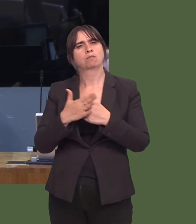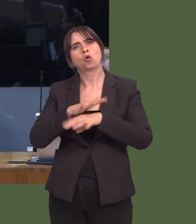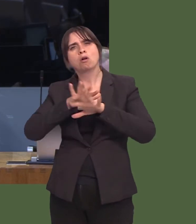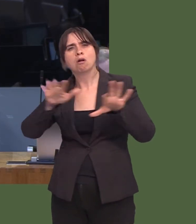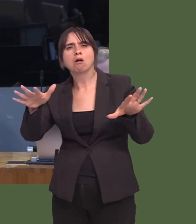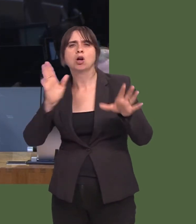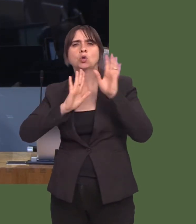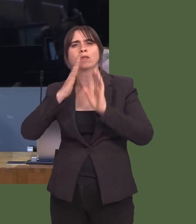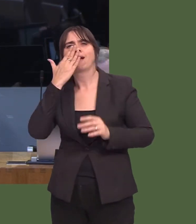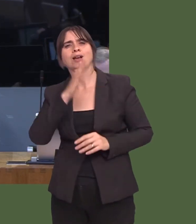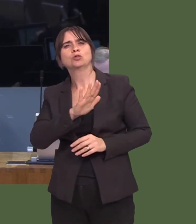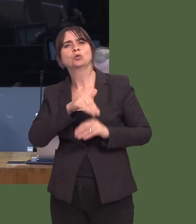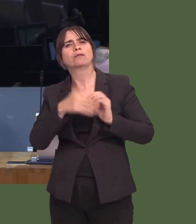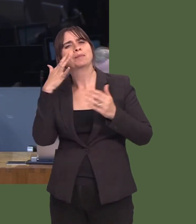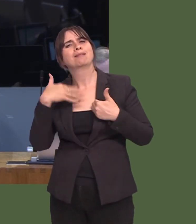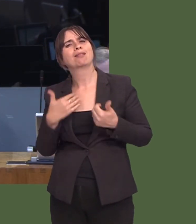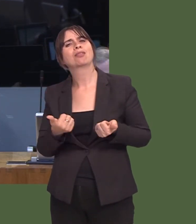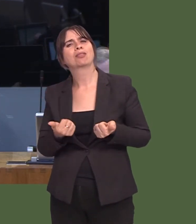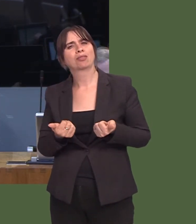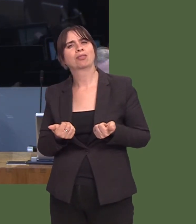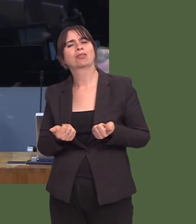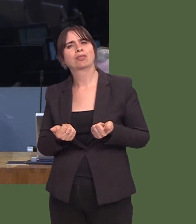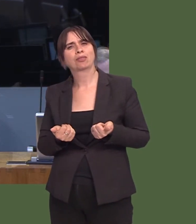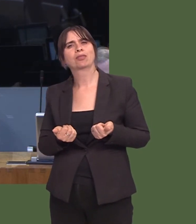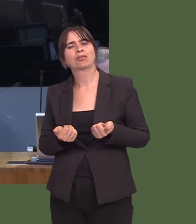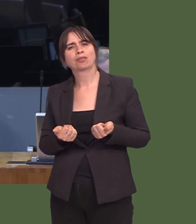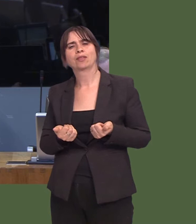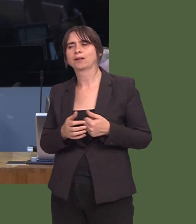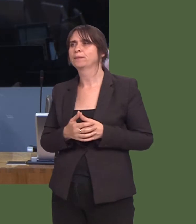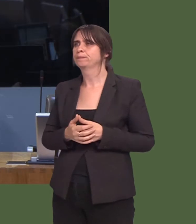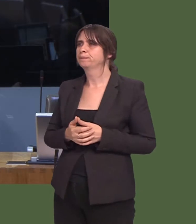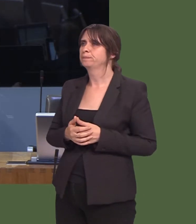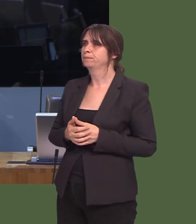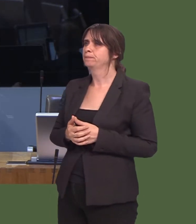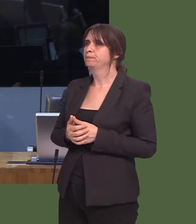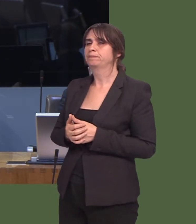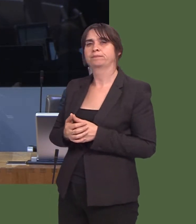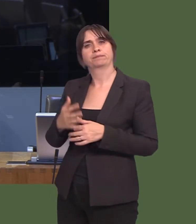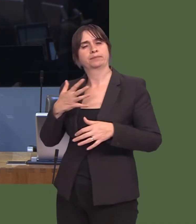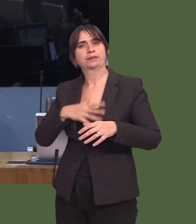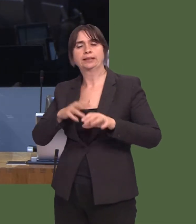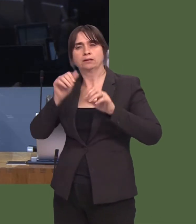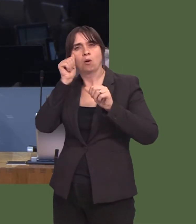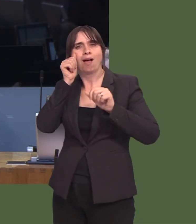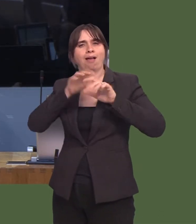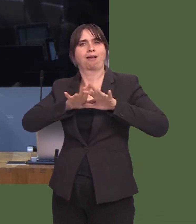towards mental health, but also that an increase in awareness has to go hand in hand with investment